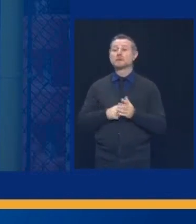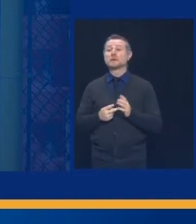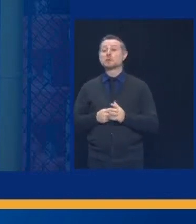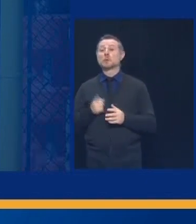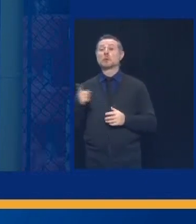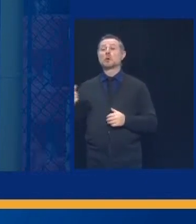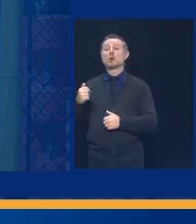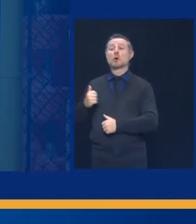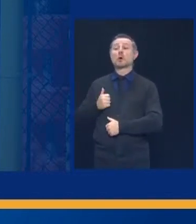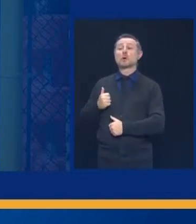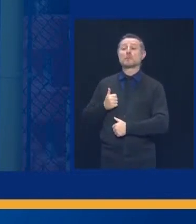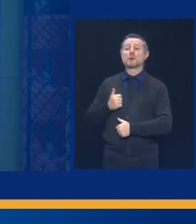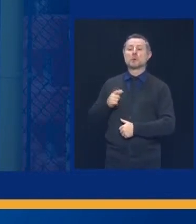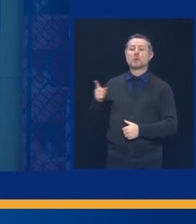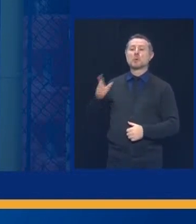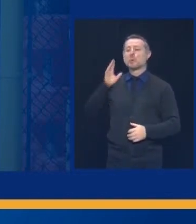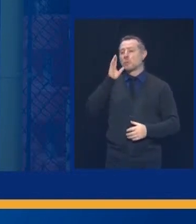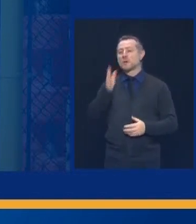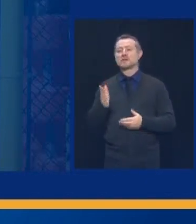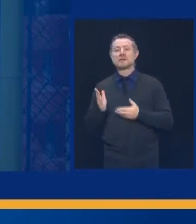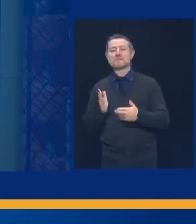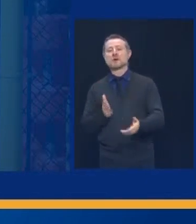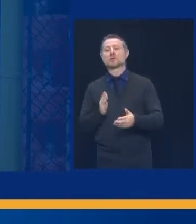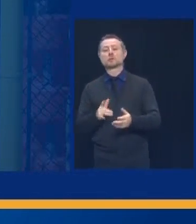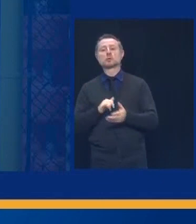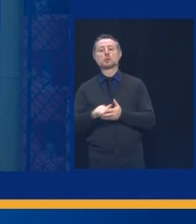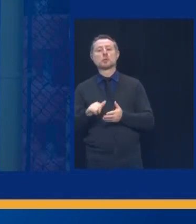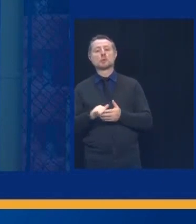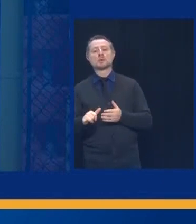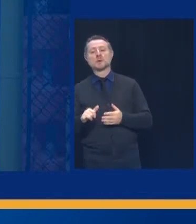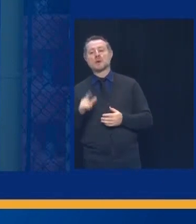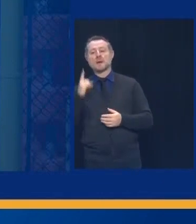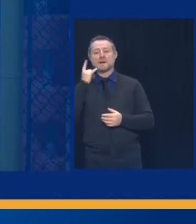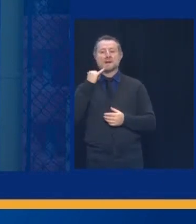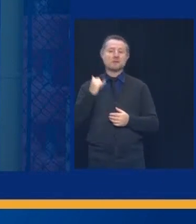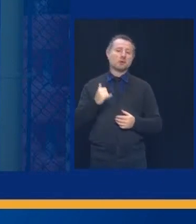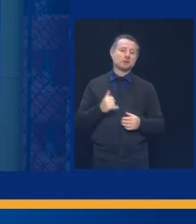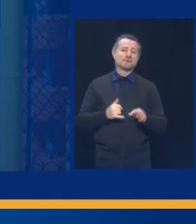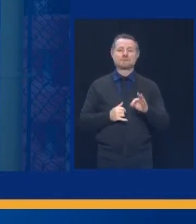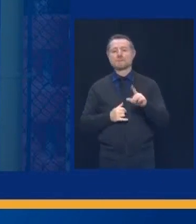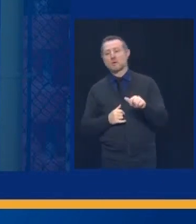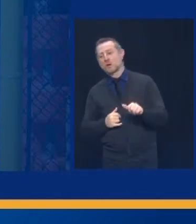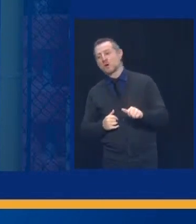WHAT DOES THAT MEAN? YOU KNOW WHAT THEY'RE SAYING?